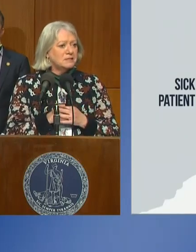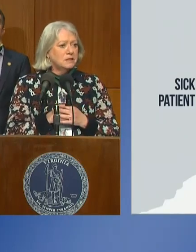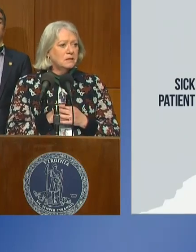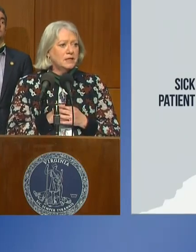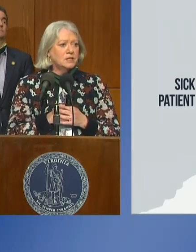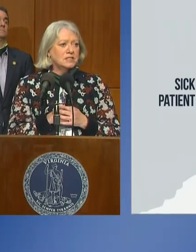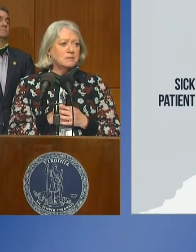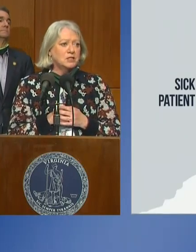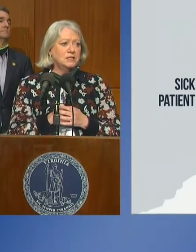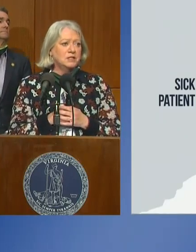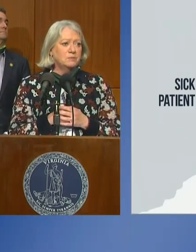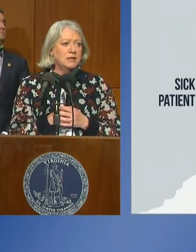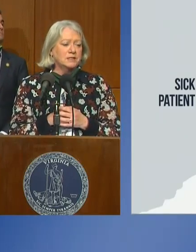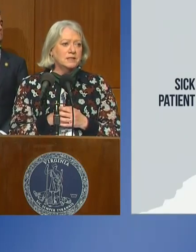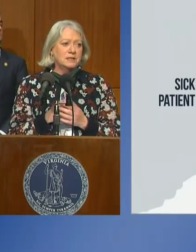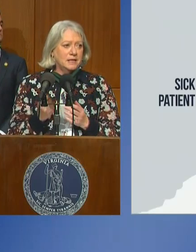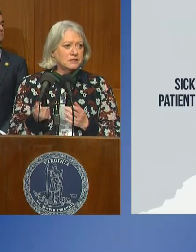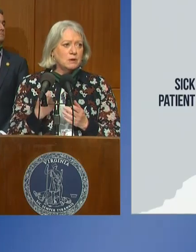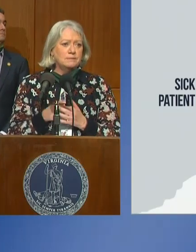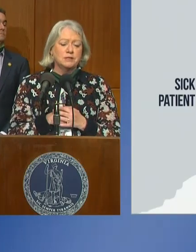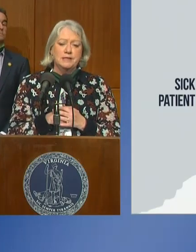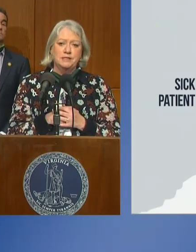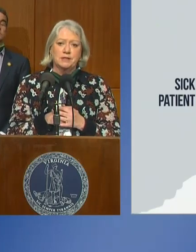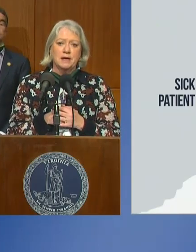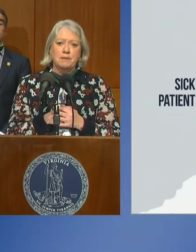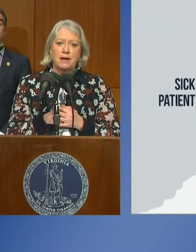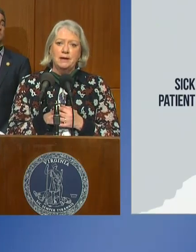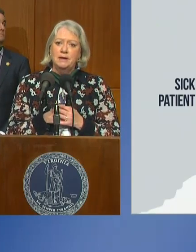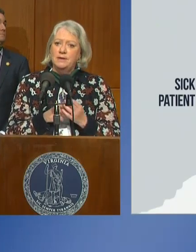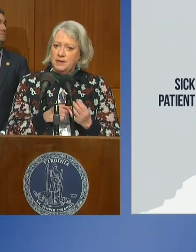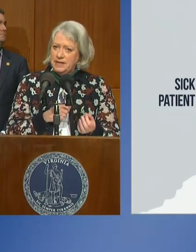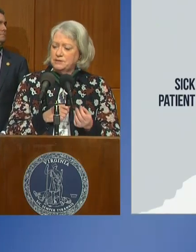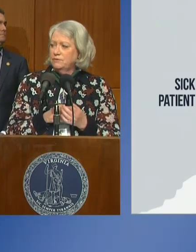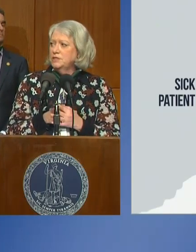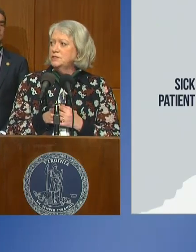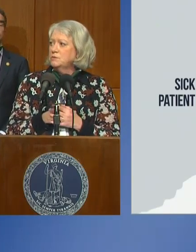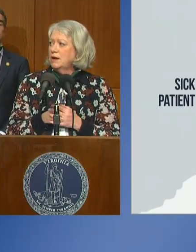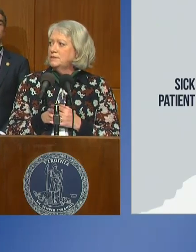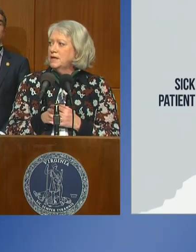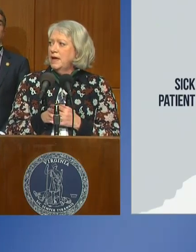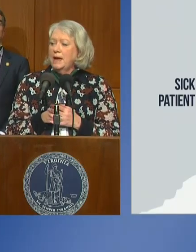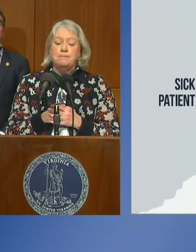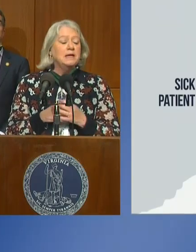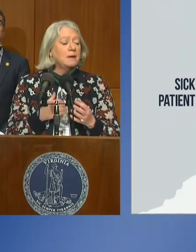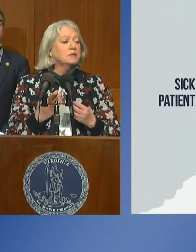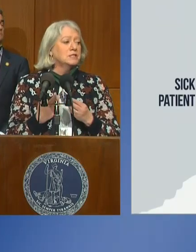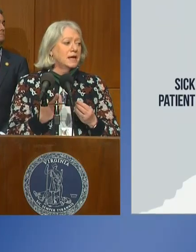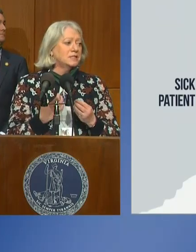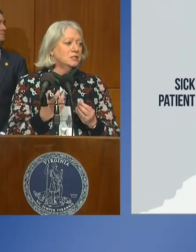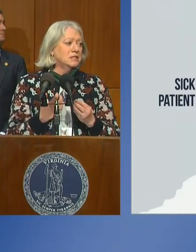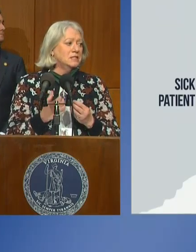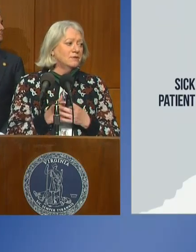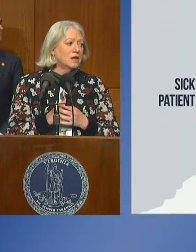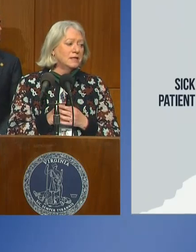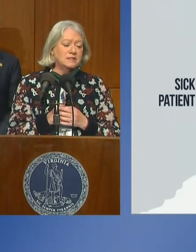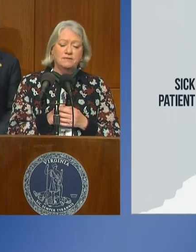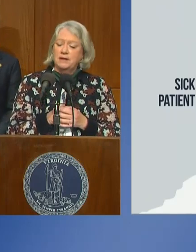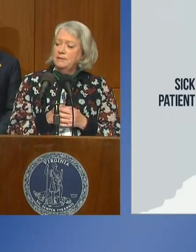THINK ABOUT IT WE'RE TO BE ABLE TO TEST NOT. JUST IN COVER IT SAID. IN A- WHERE YOU A LOT OF SHORT. TIME BUT IN. OFFICES AND-